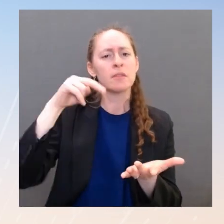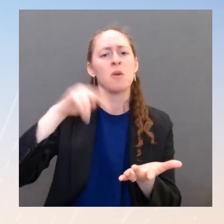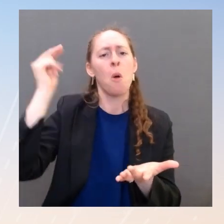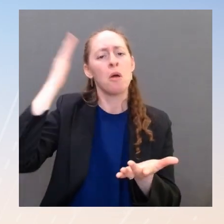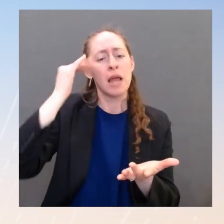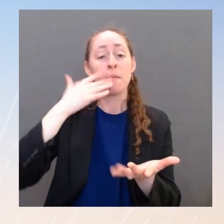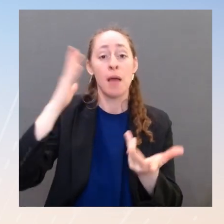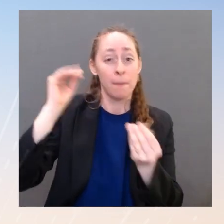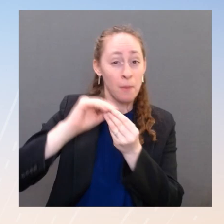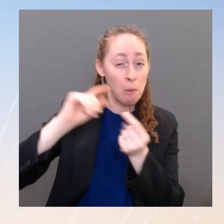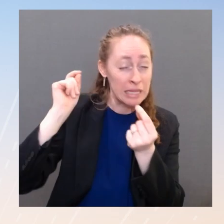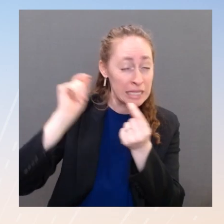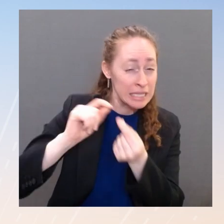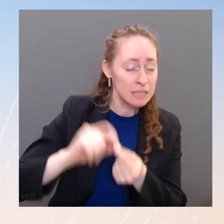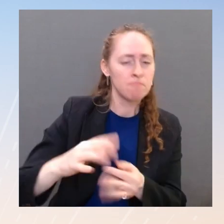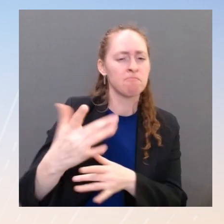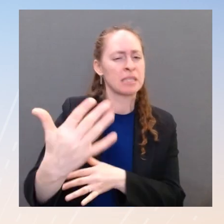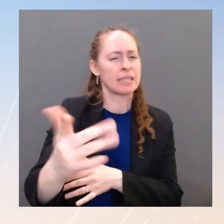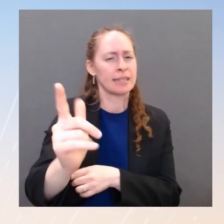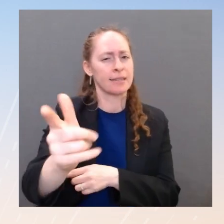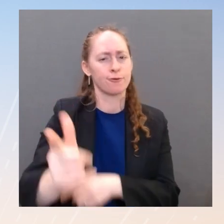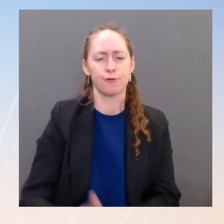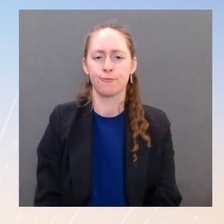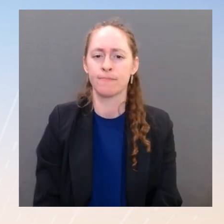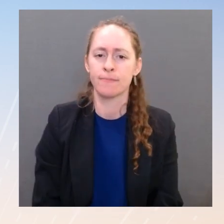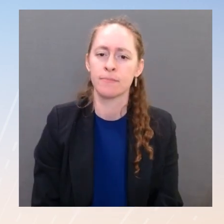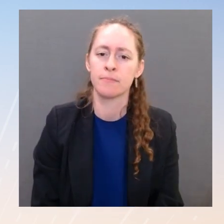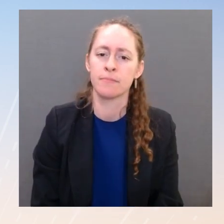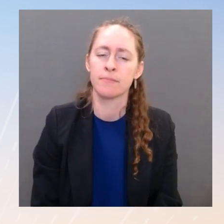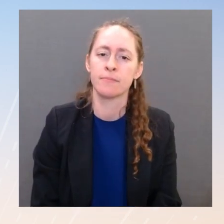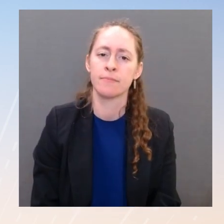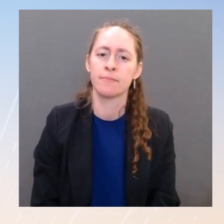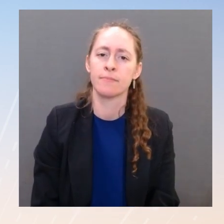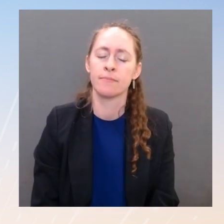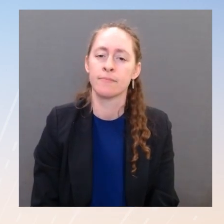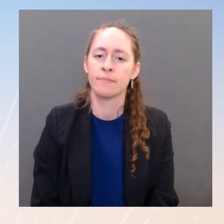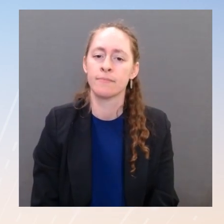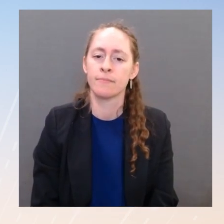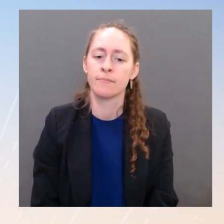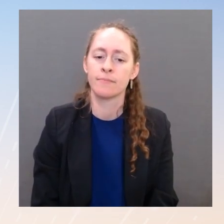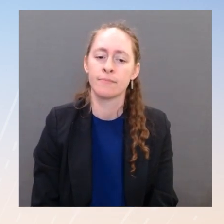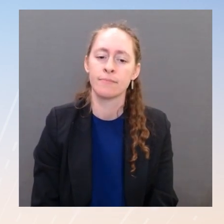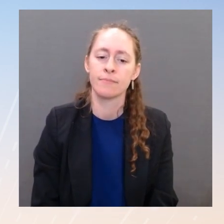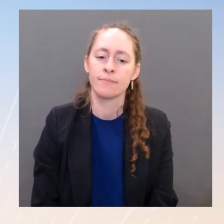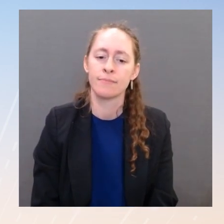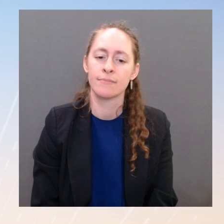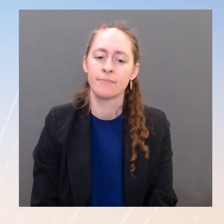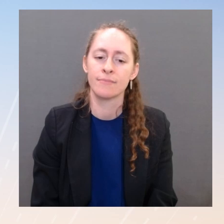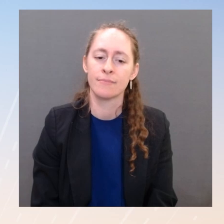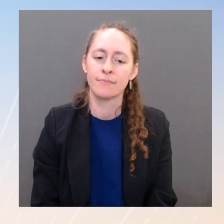he said he is possibly reviewing South Korea's joining of Quad if invited.